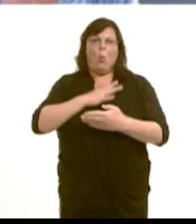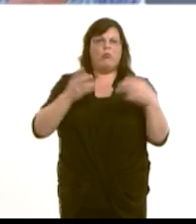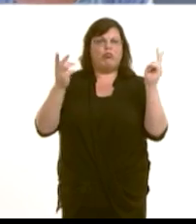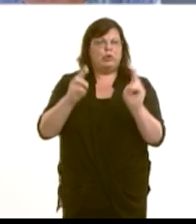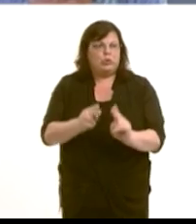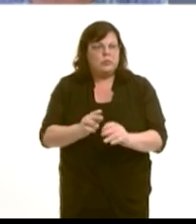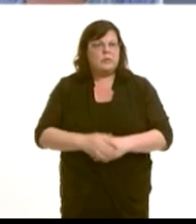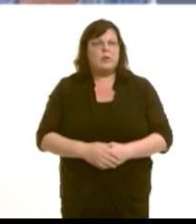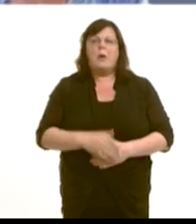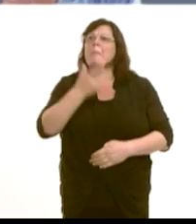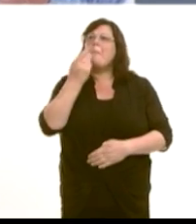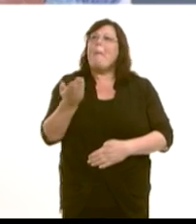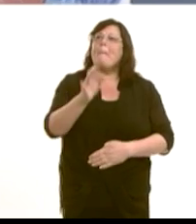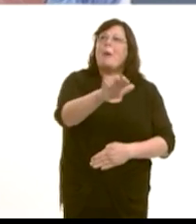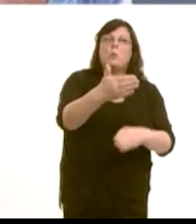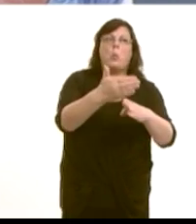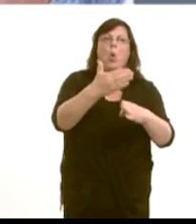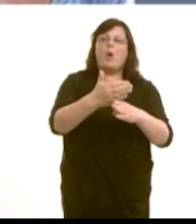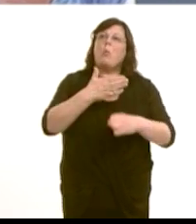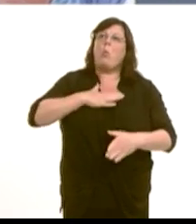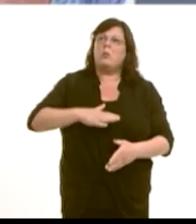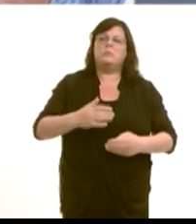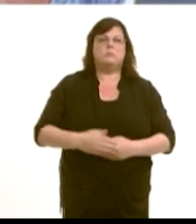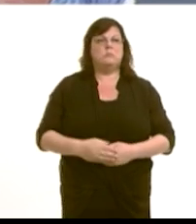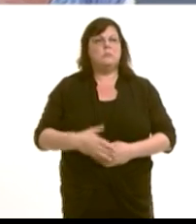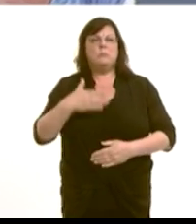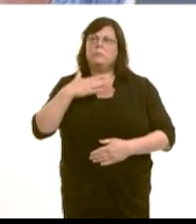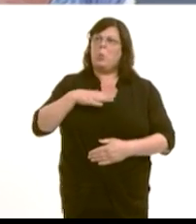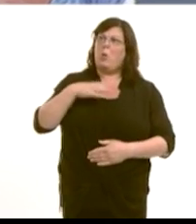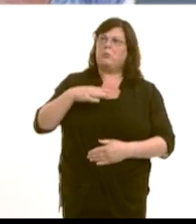back to work, and they want to see us take our country forward.